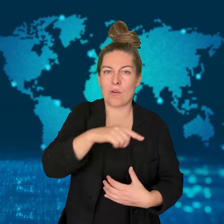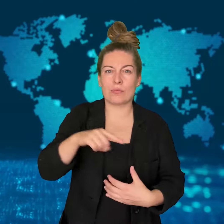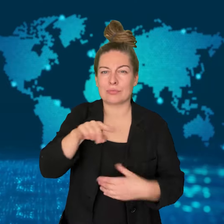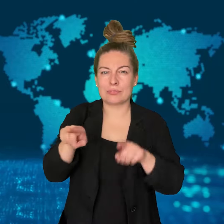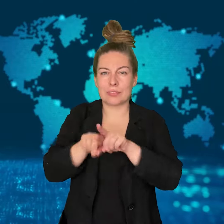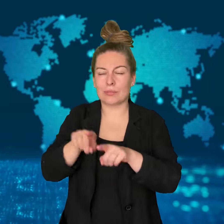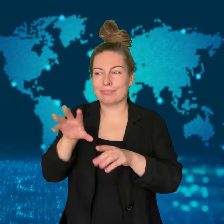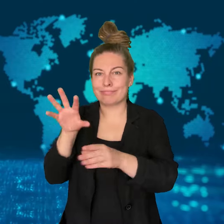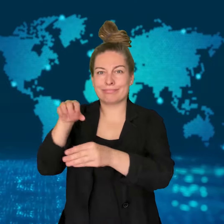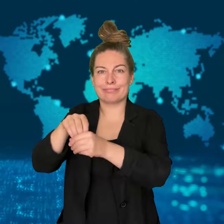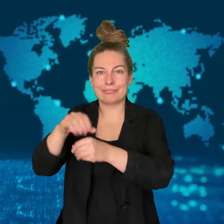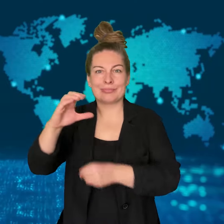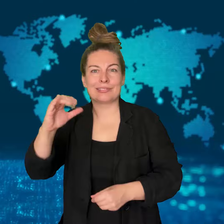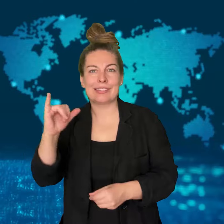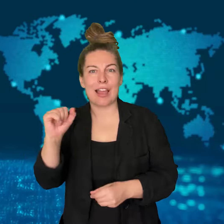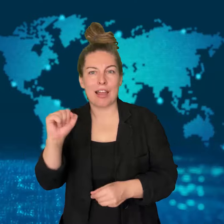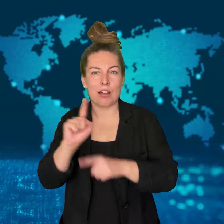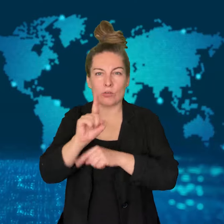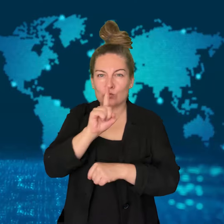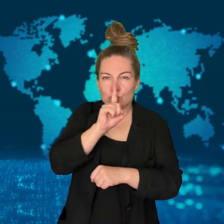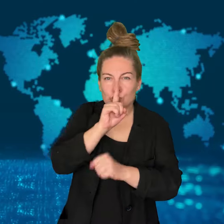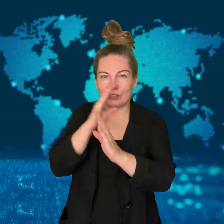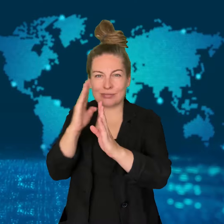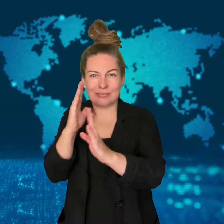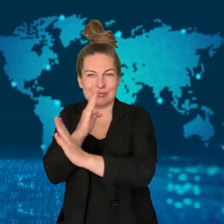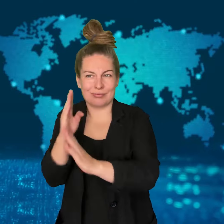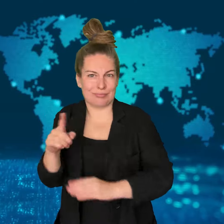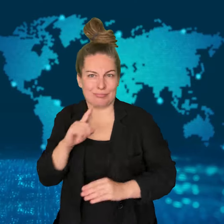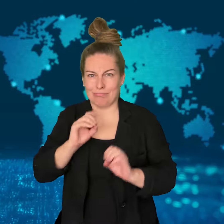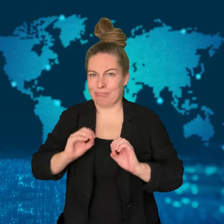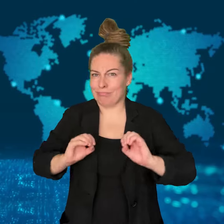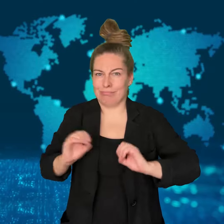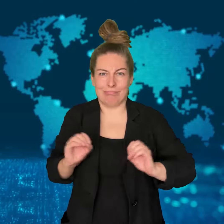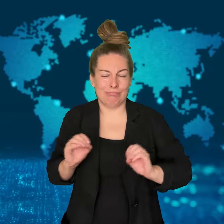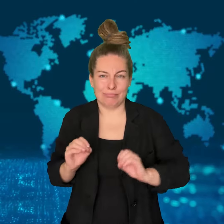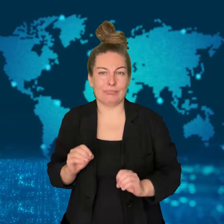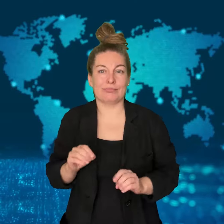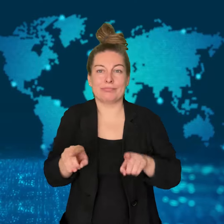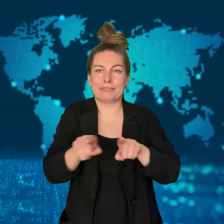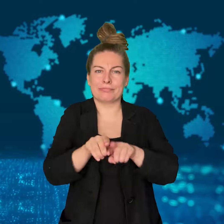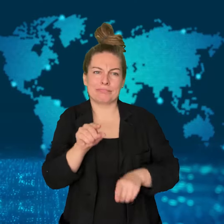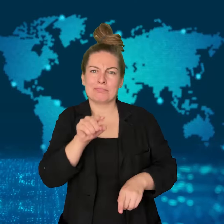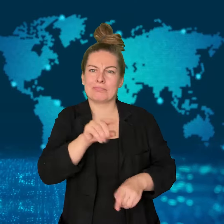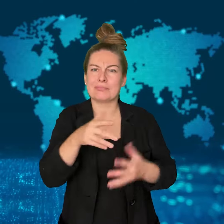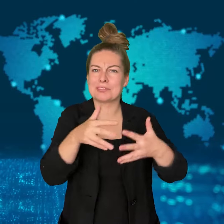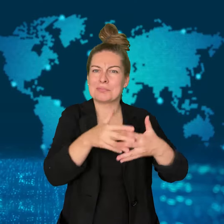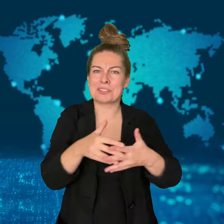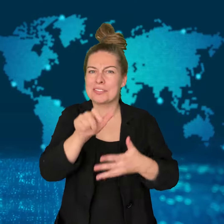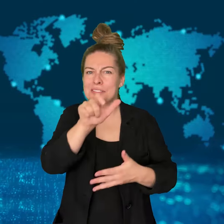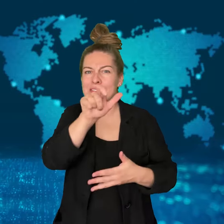a Venezuelan mayor nor that they are part of Spain's intelligence services.